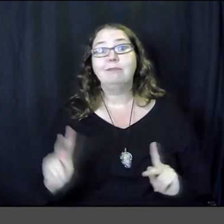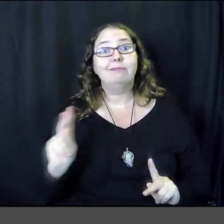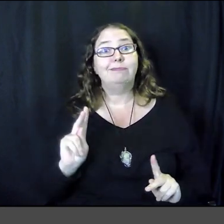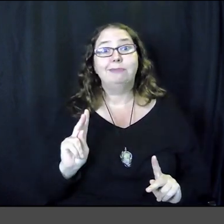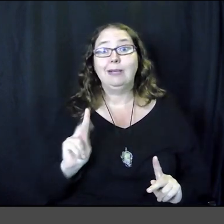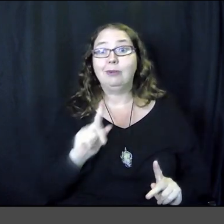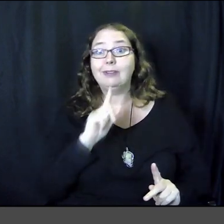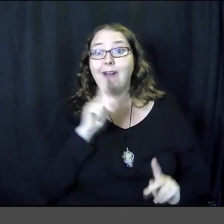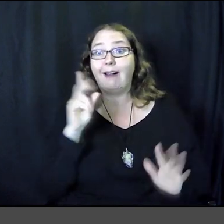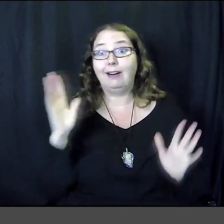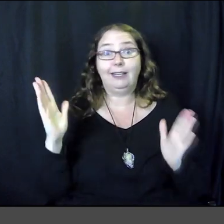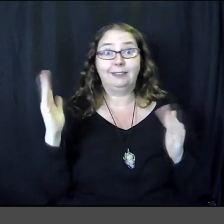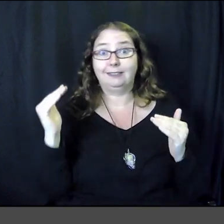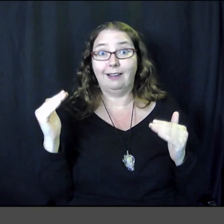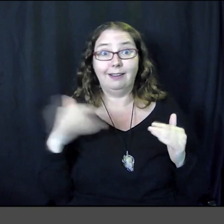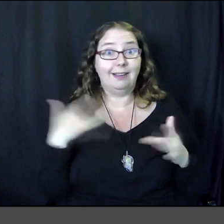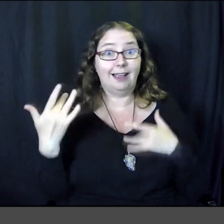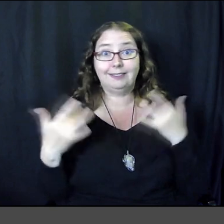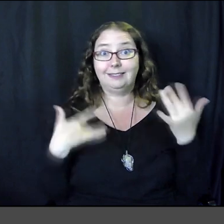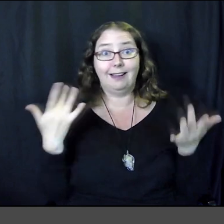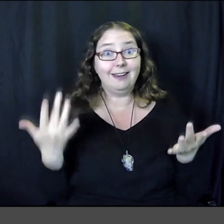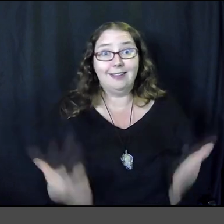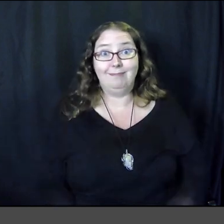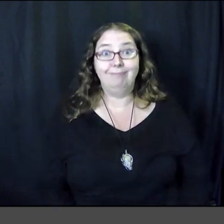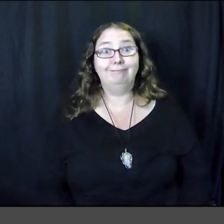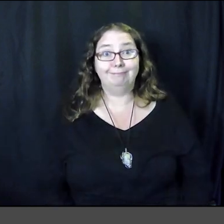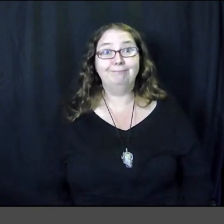PEOPLE ARE EXCITED. THEY COME IN THE HUNDREDS.